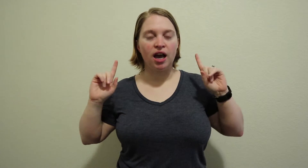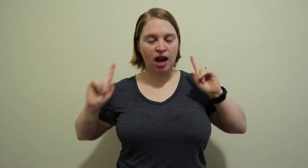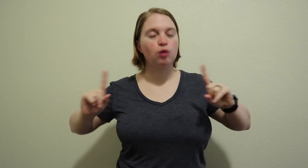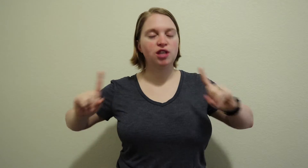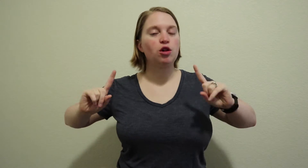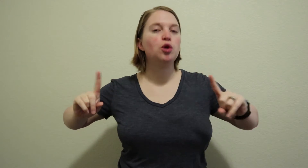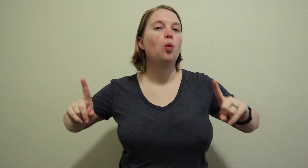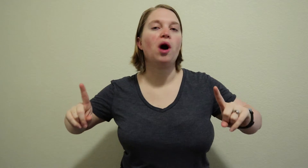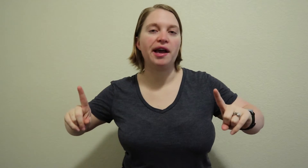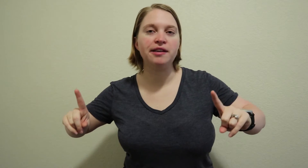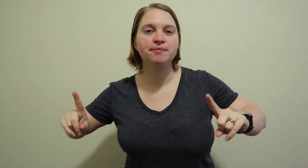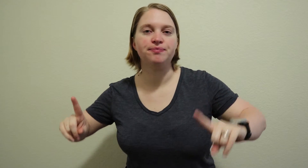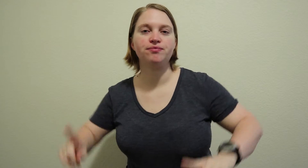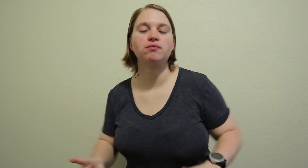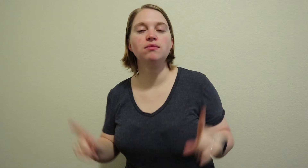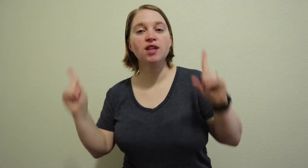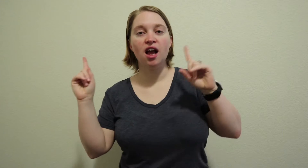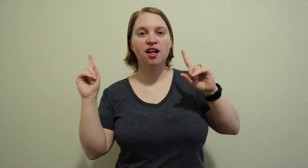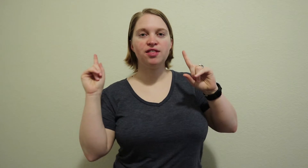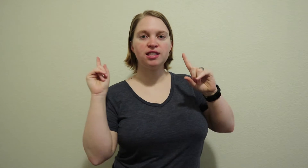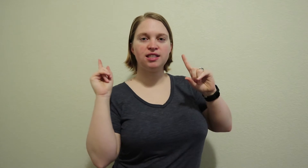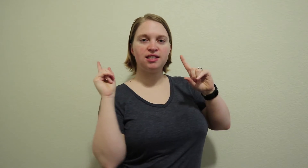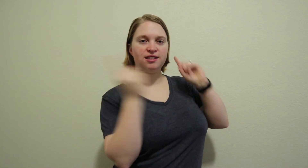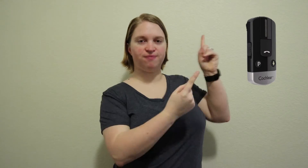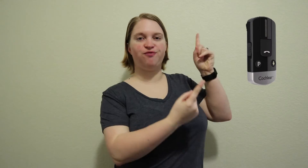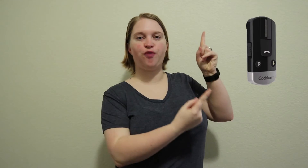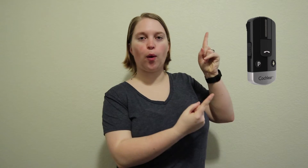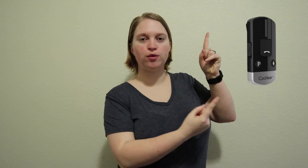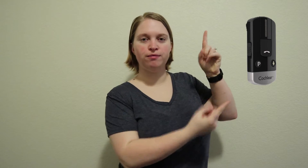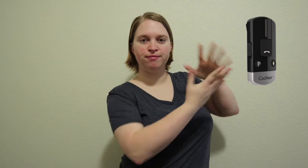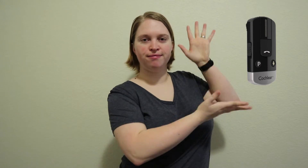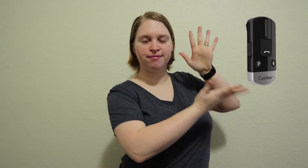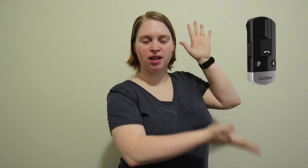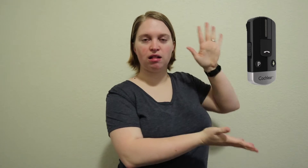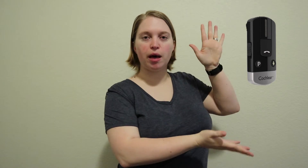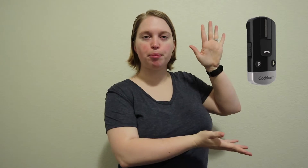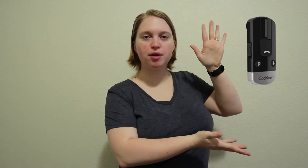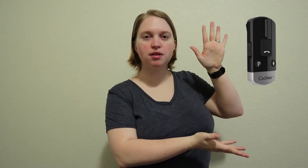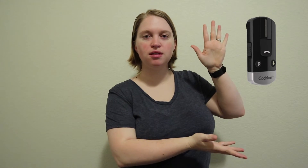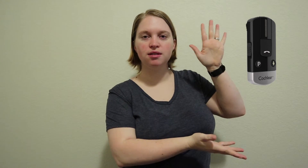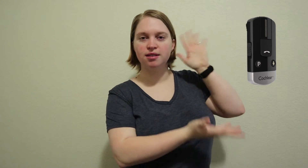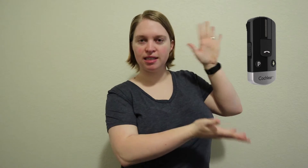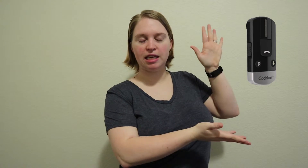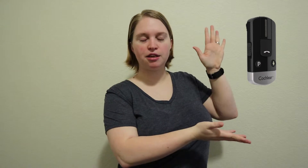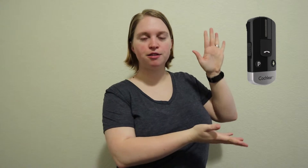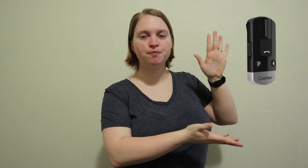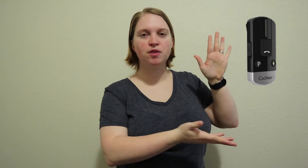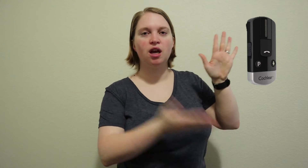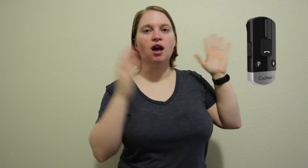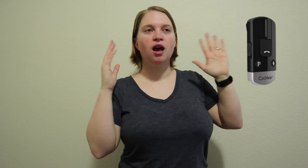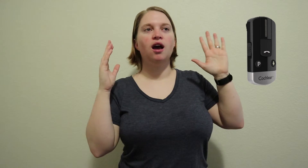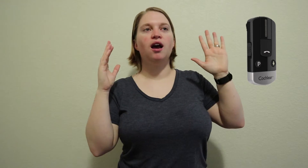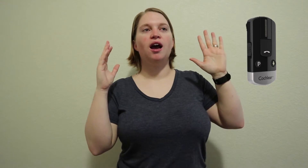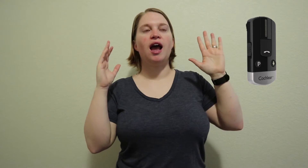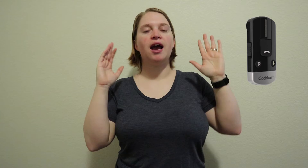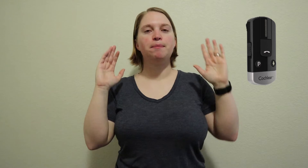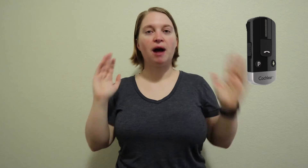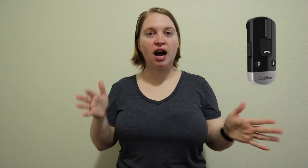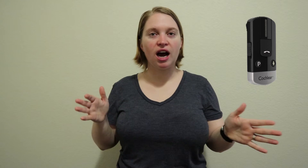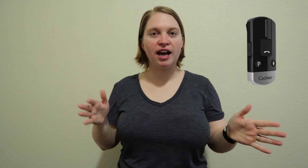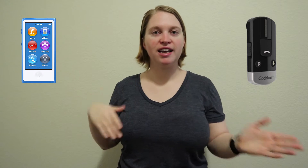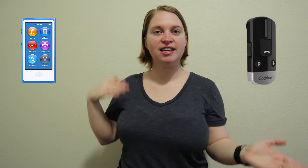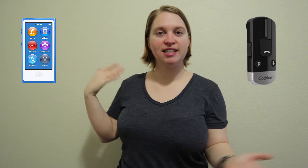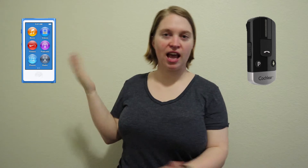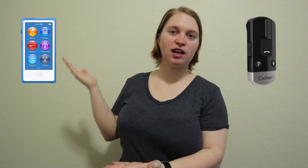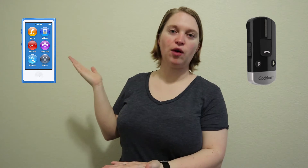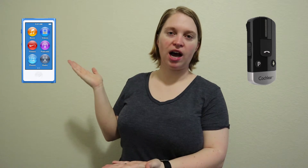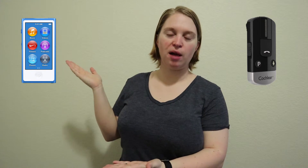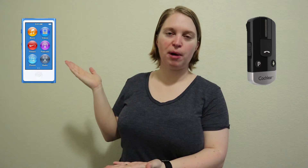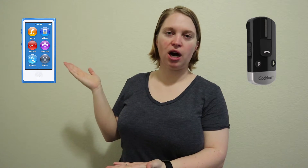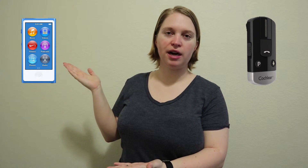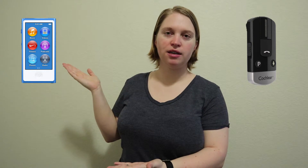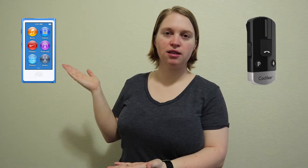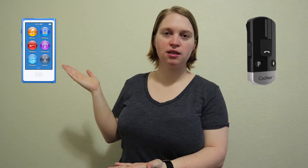and I'll tell you why: this phone clip here and my nano iPod